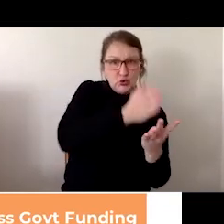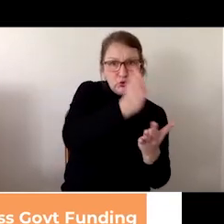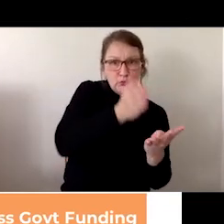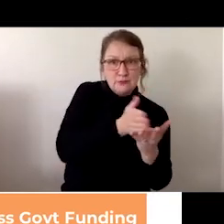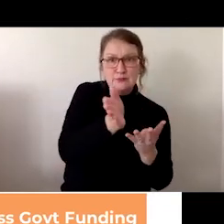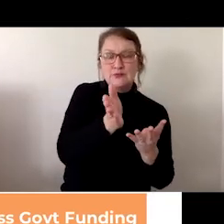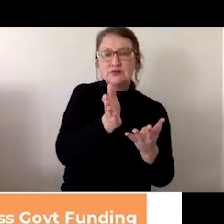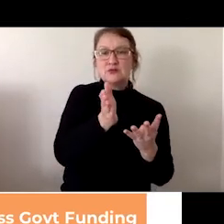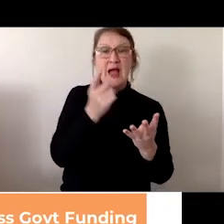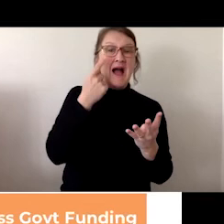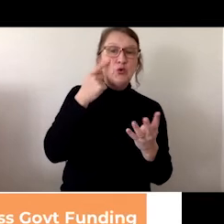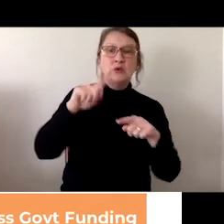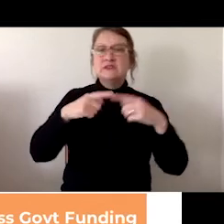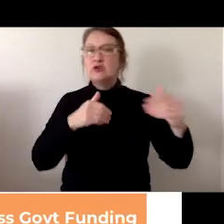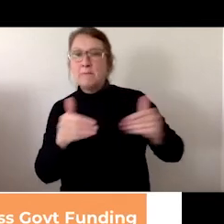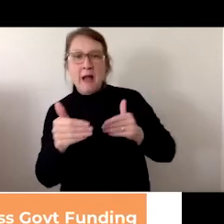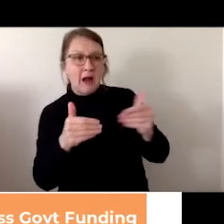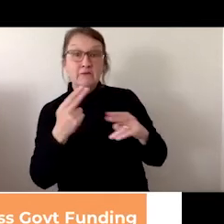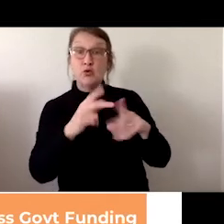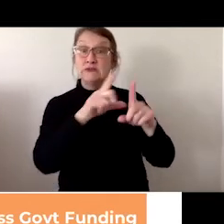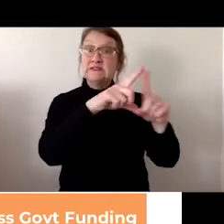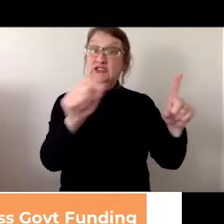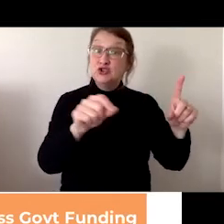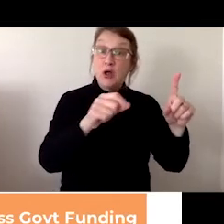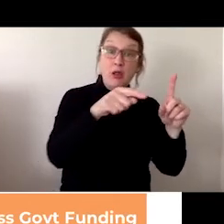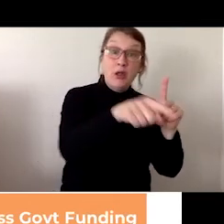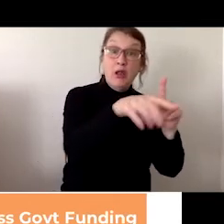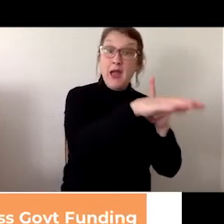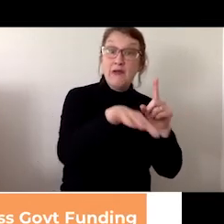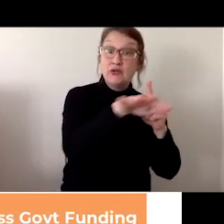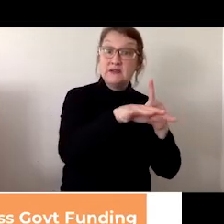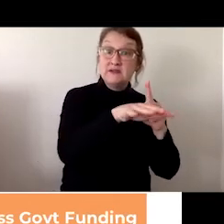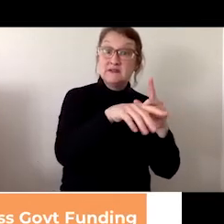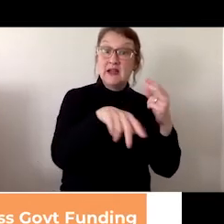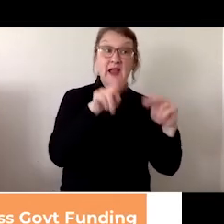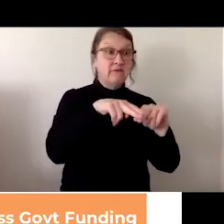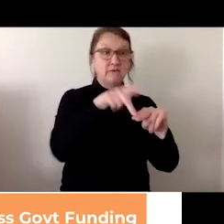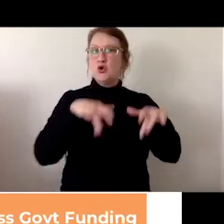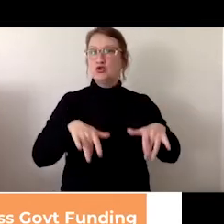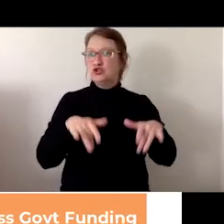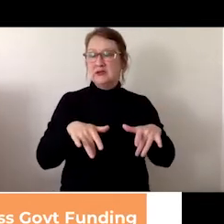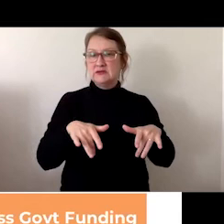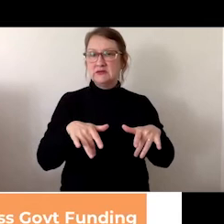Look at markets for digital exploration of your experience for those not already doing it. I know it sounds obvious,